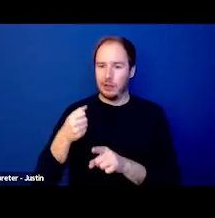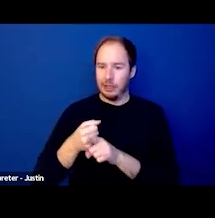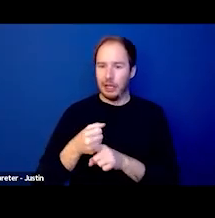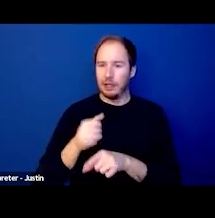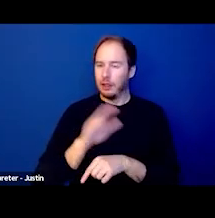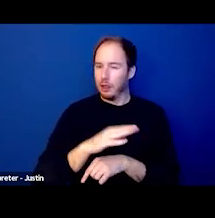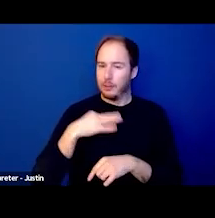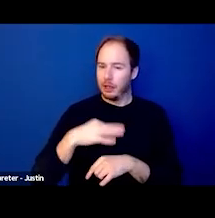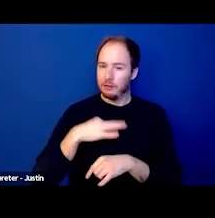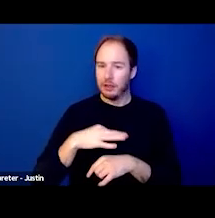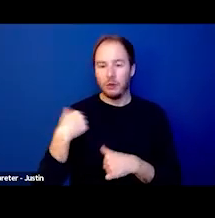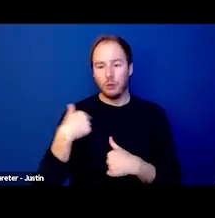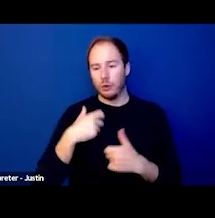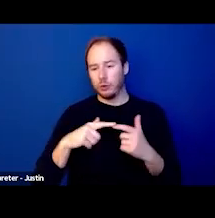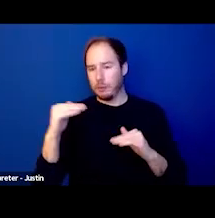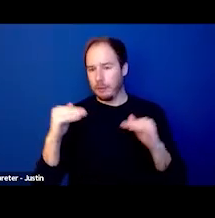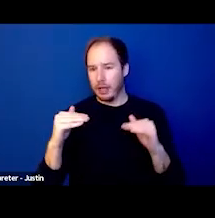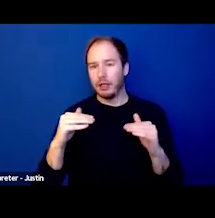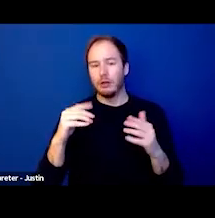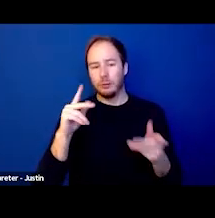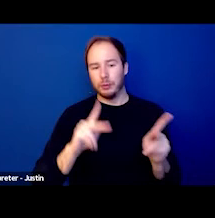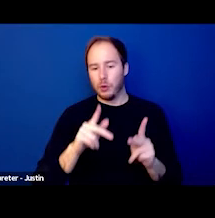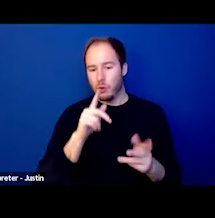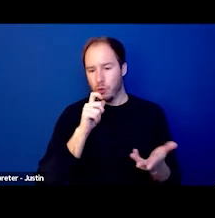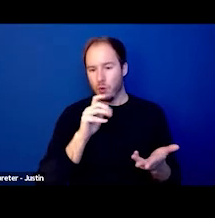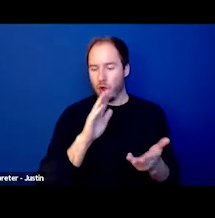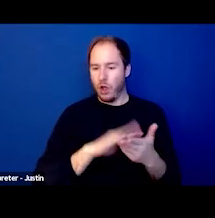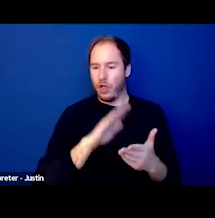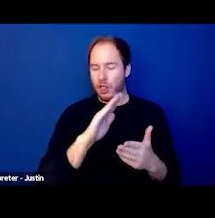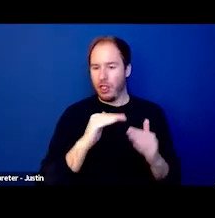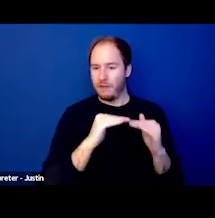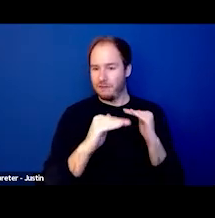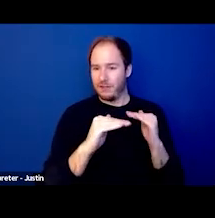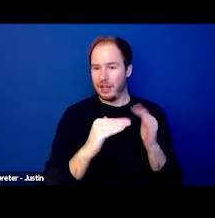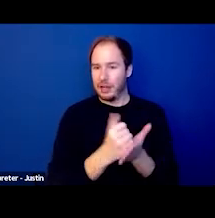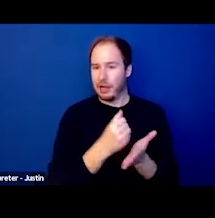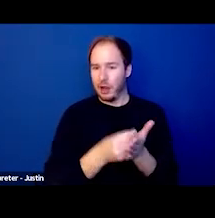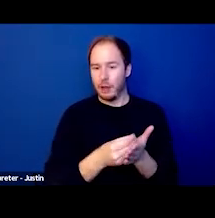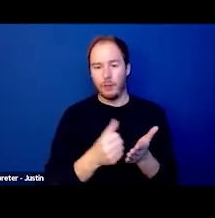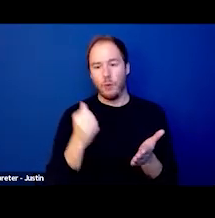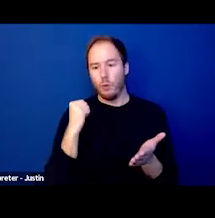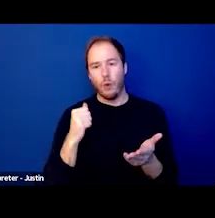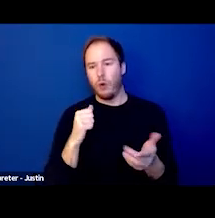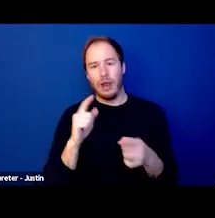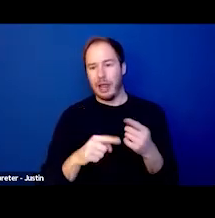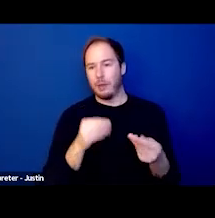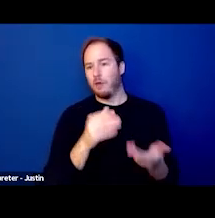So we try to be careful for folks who are on fixed incomes to not provide too much compensation or hours,